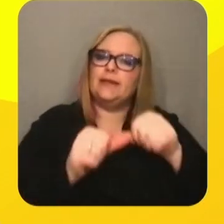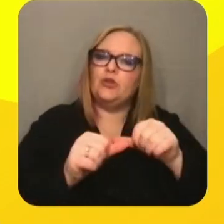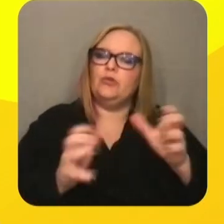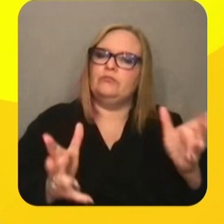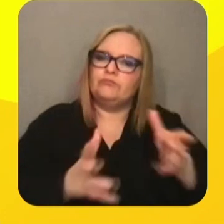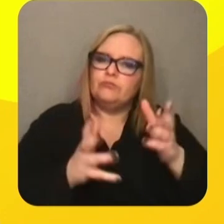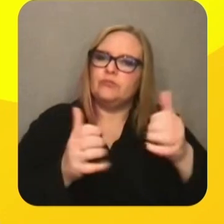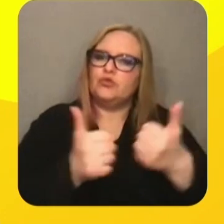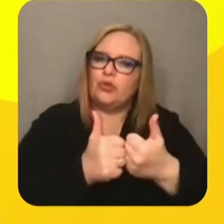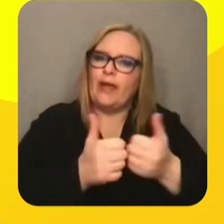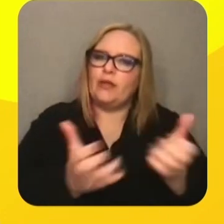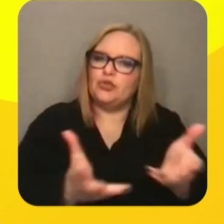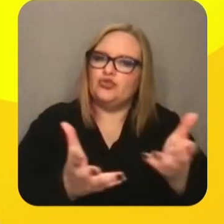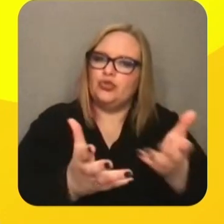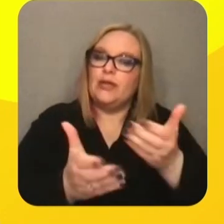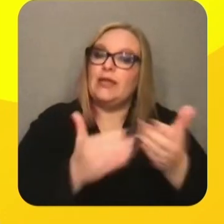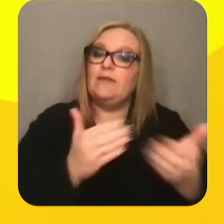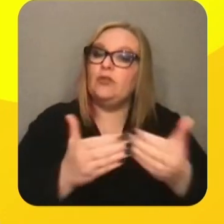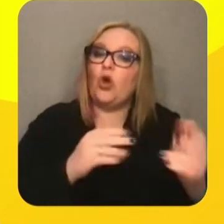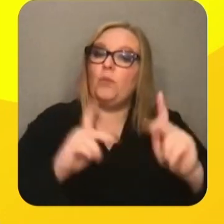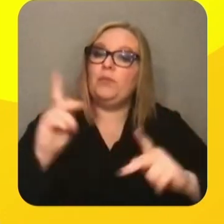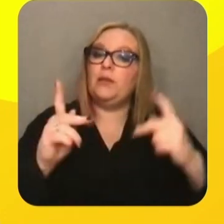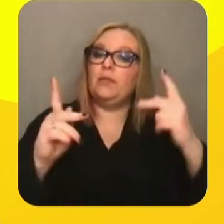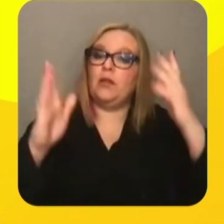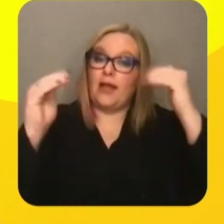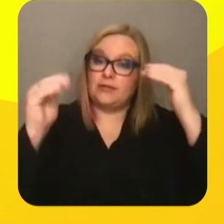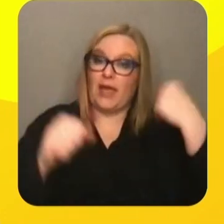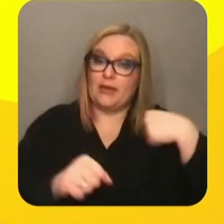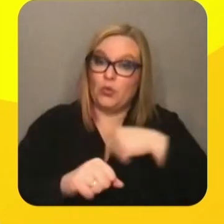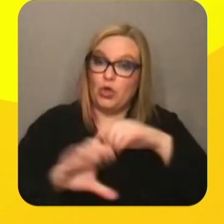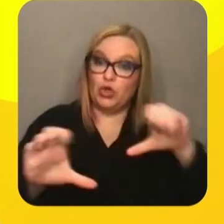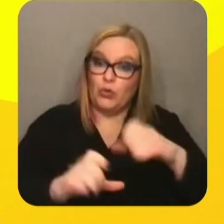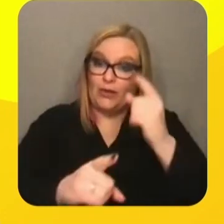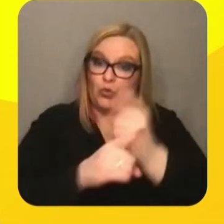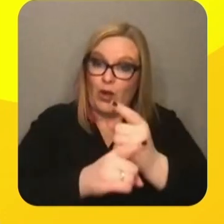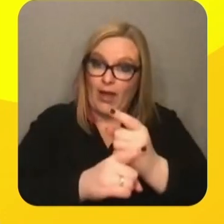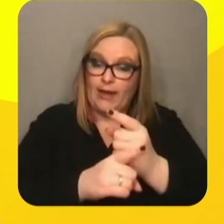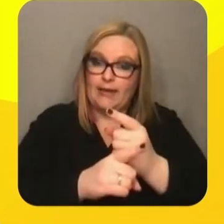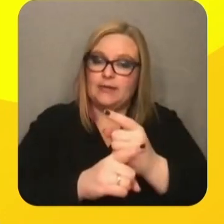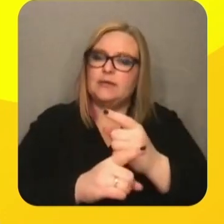even though people expect that we're doing everything right, to point out the moments where we're not and make some changes.